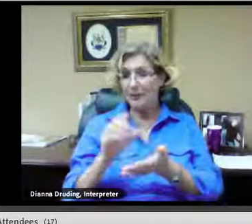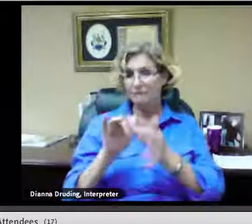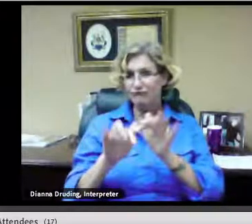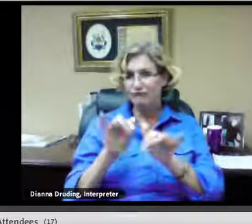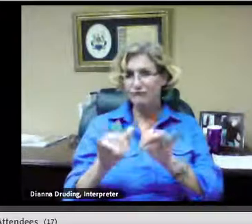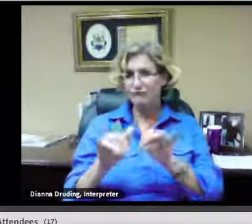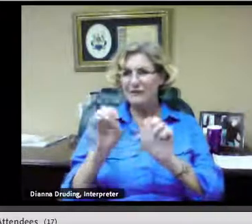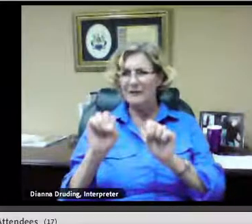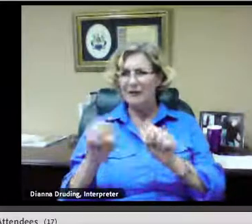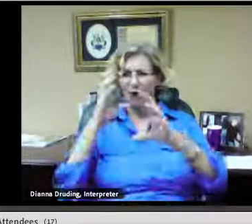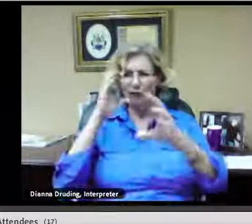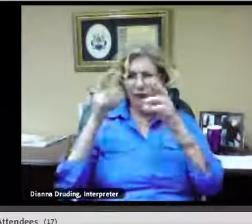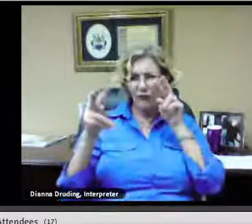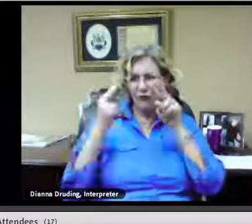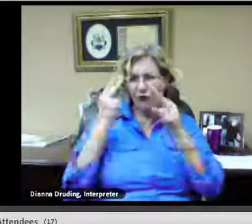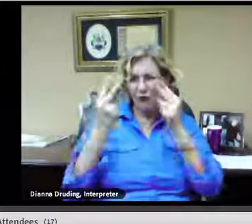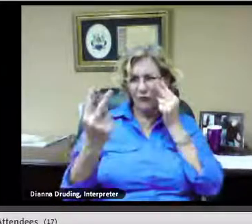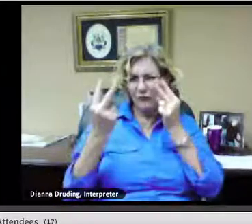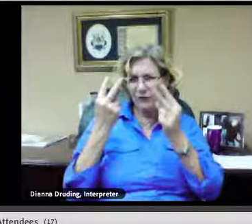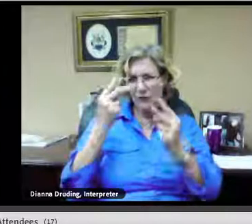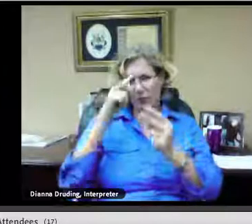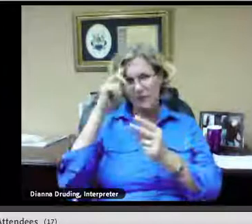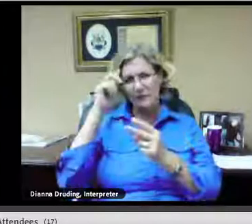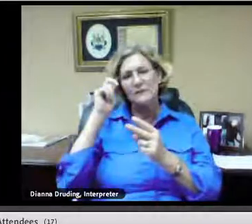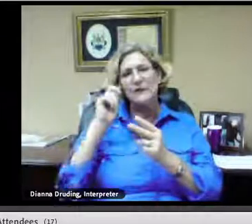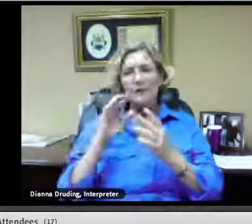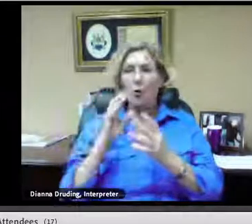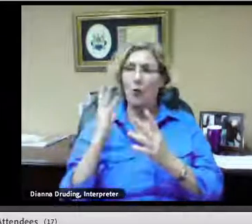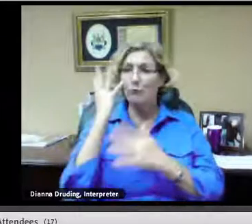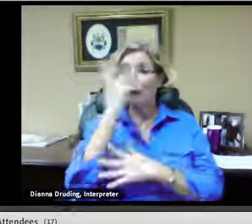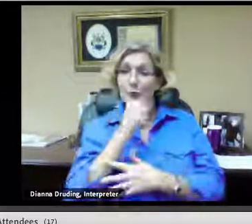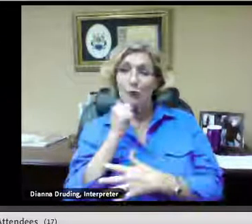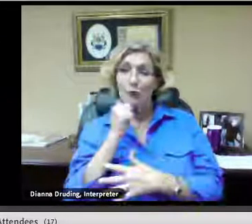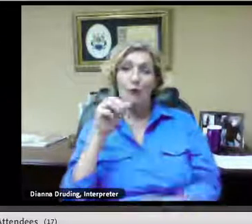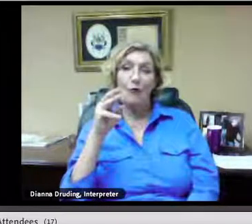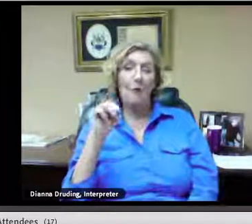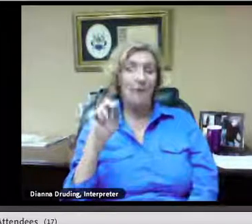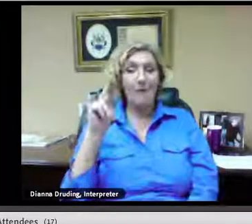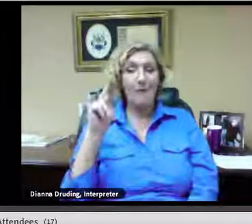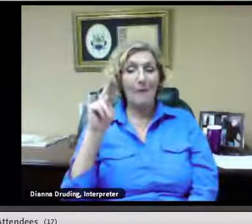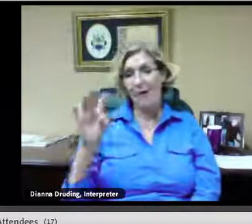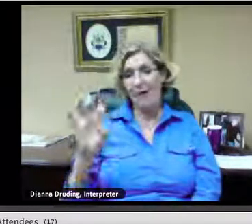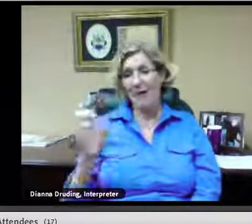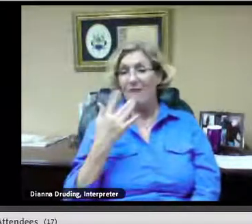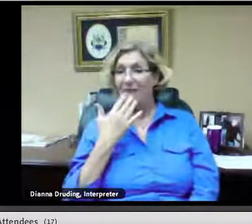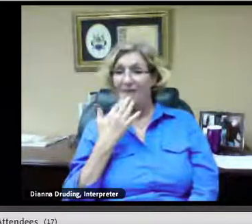but in all honesty, it's not a very good color to put on your presentations?